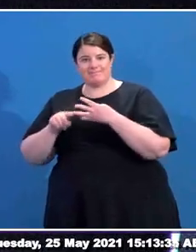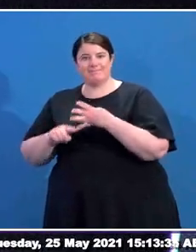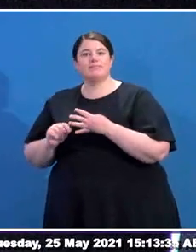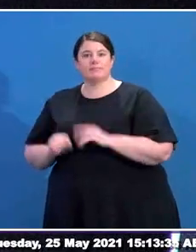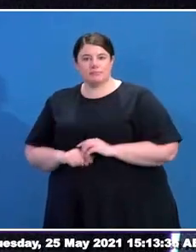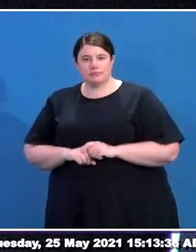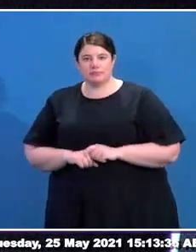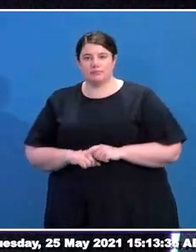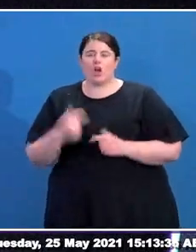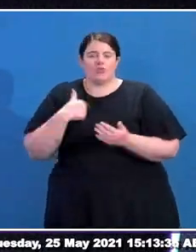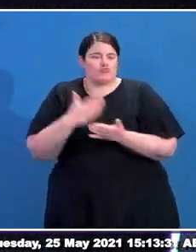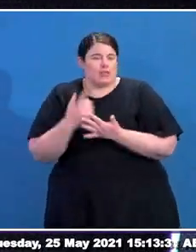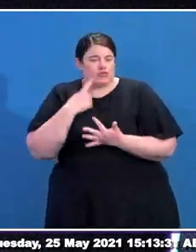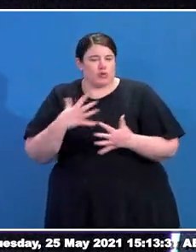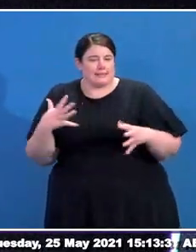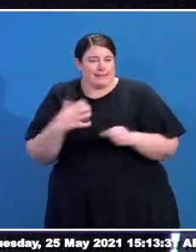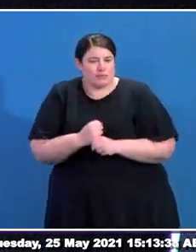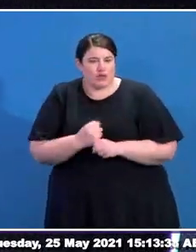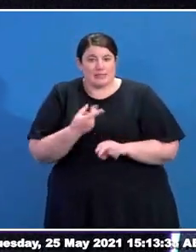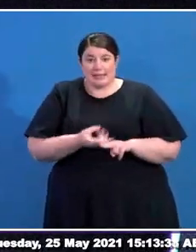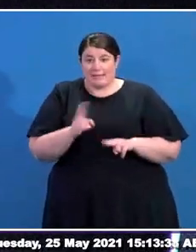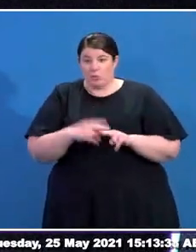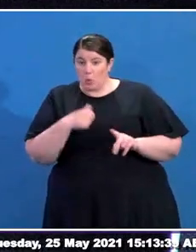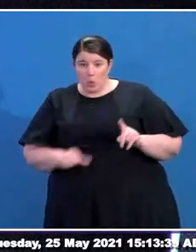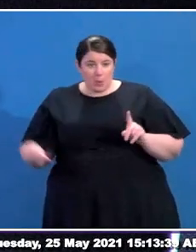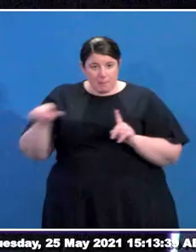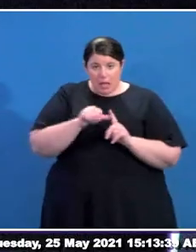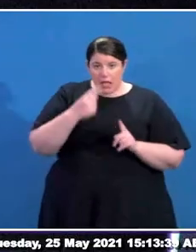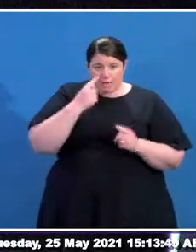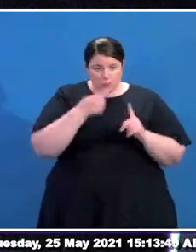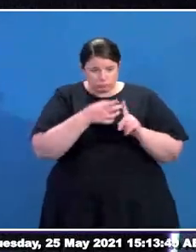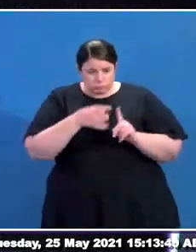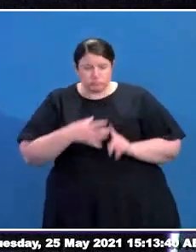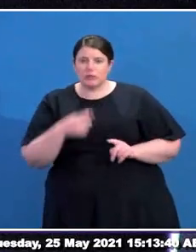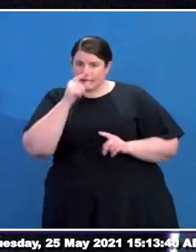Yes. If you want to, go back and look at anything in particular. Okay.